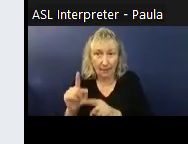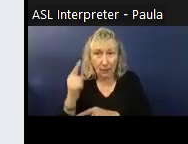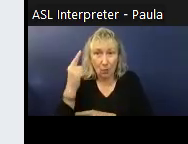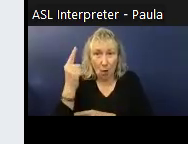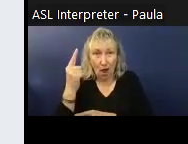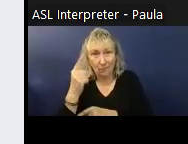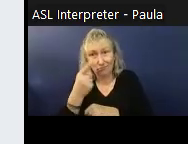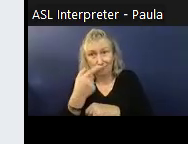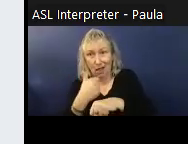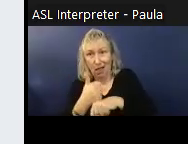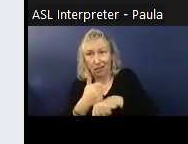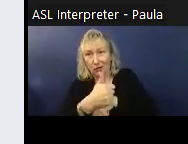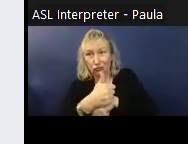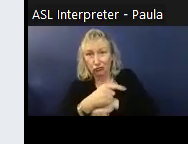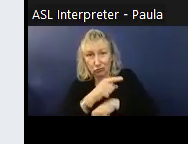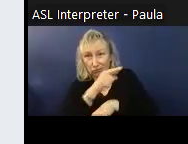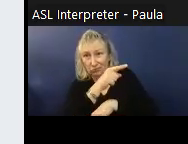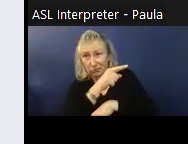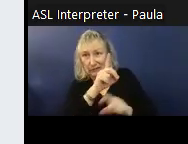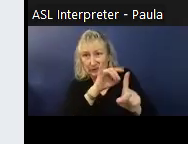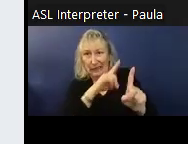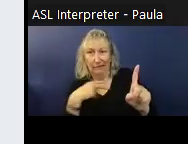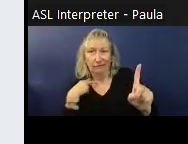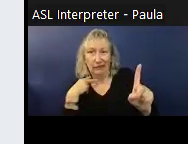So screening intake.